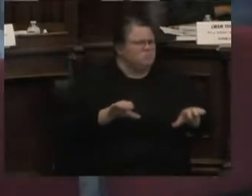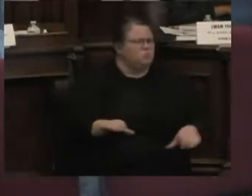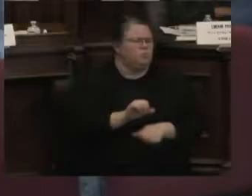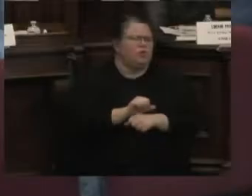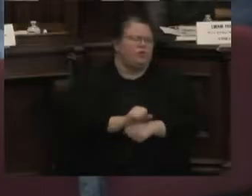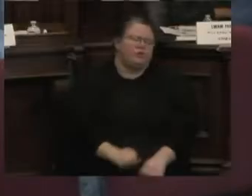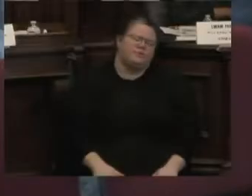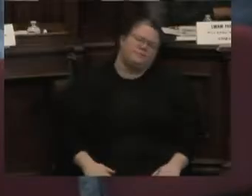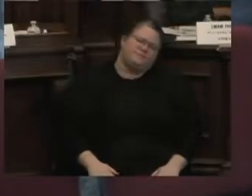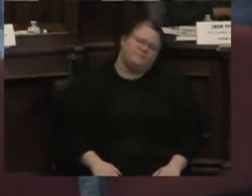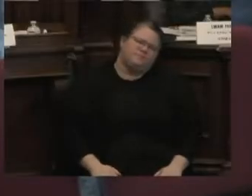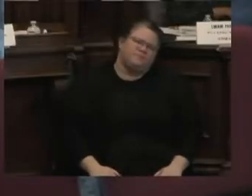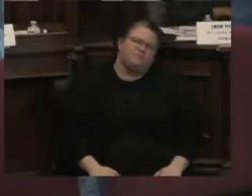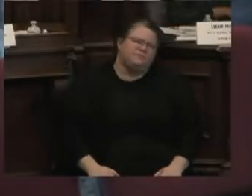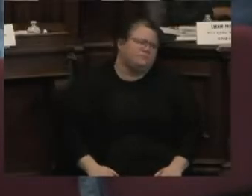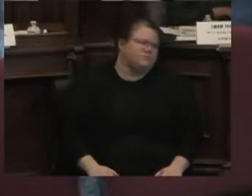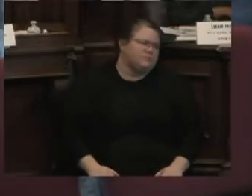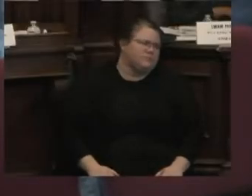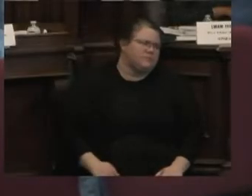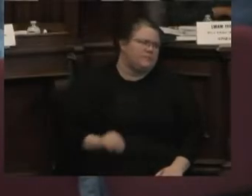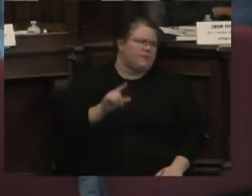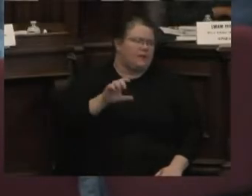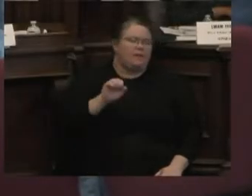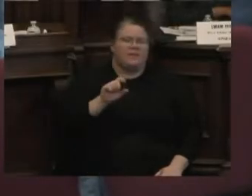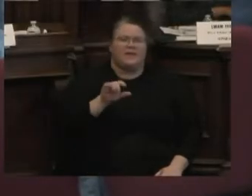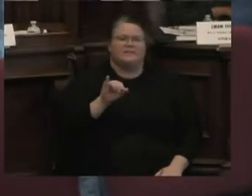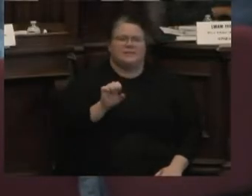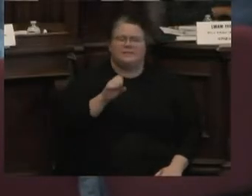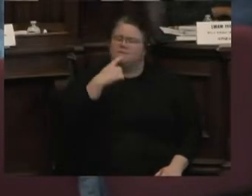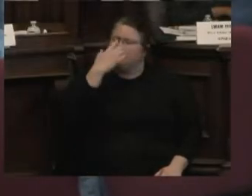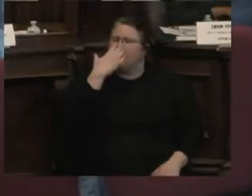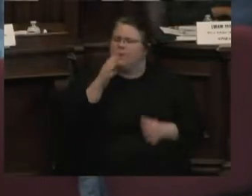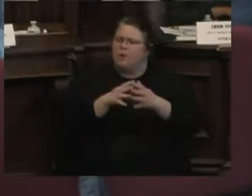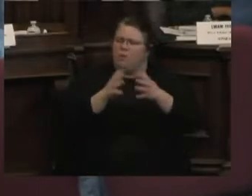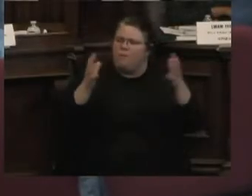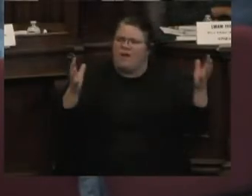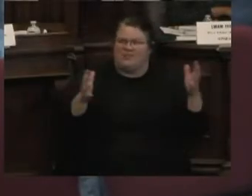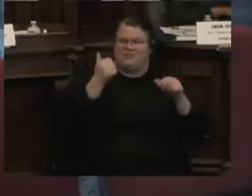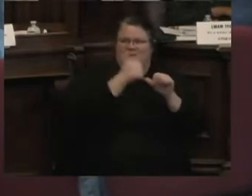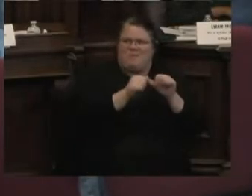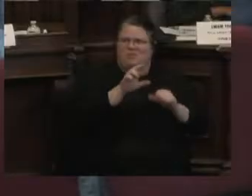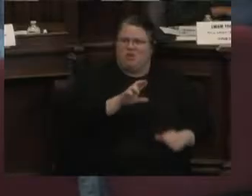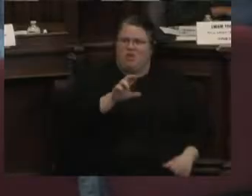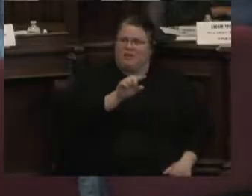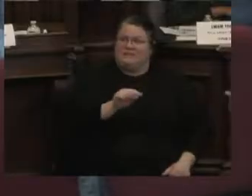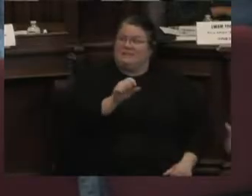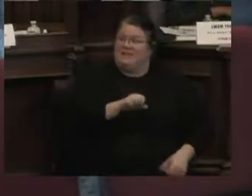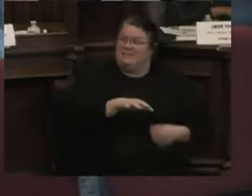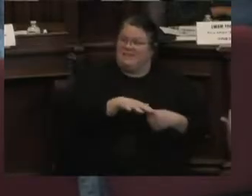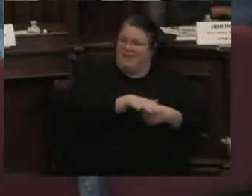can still do despite the legal. Yes. Thank you for that. And I